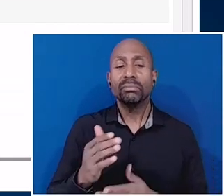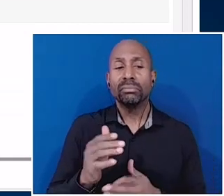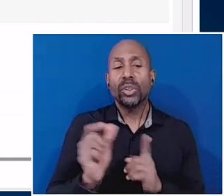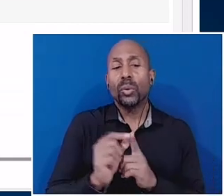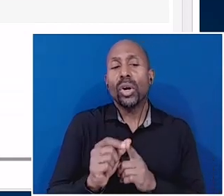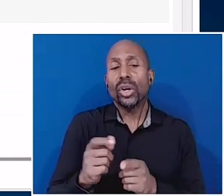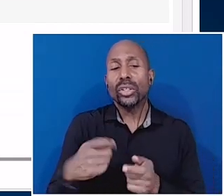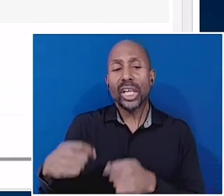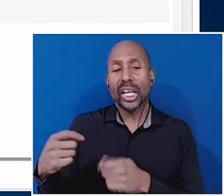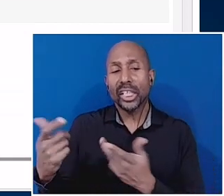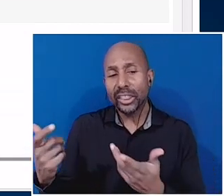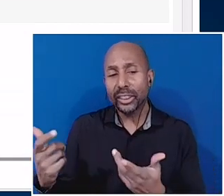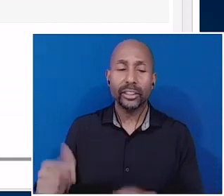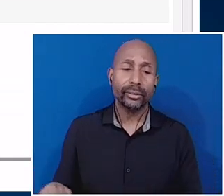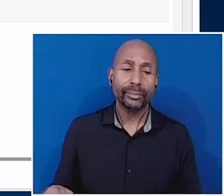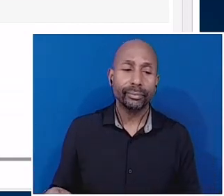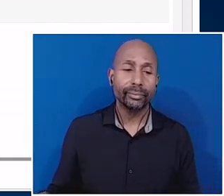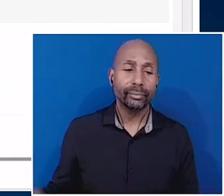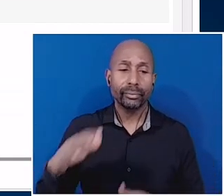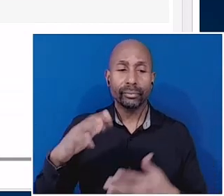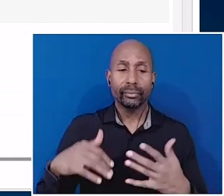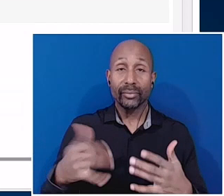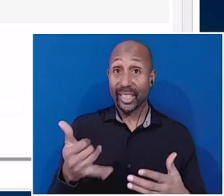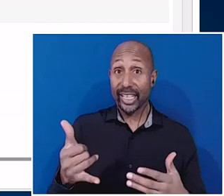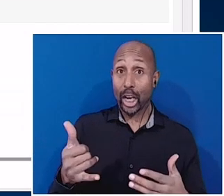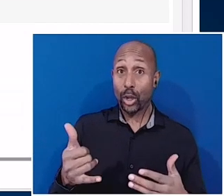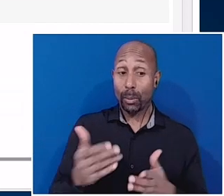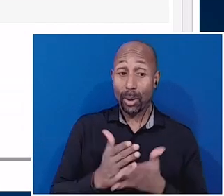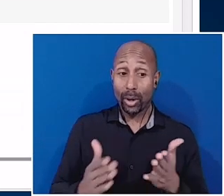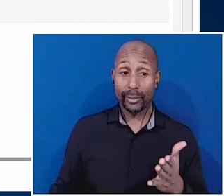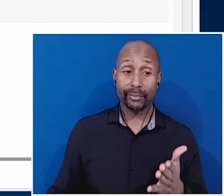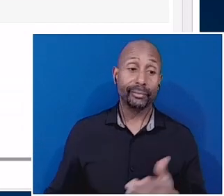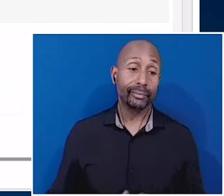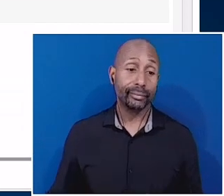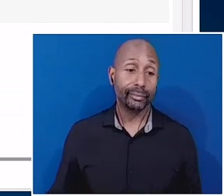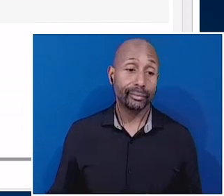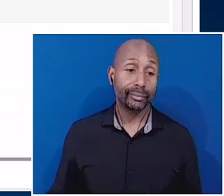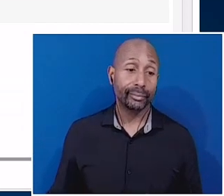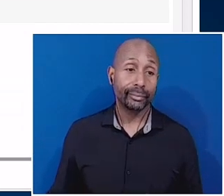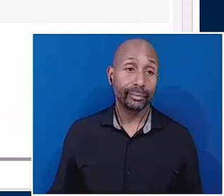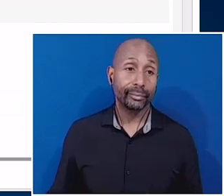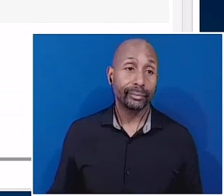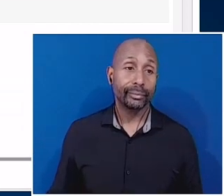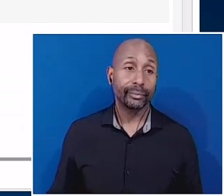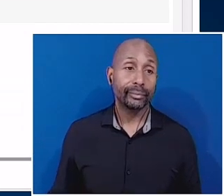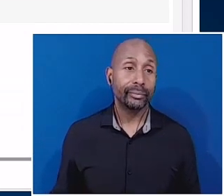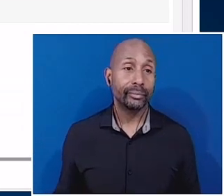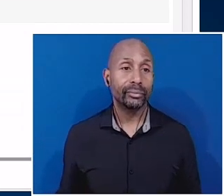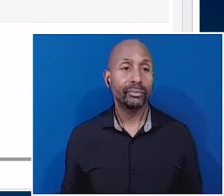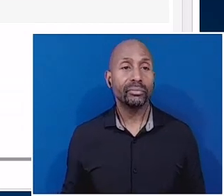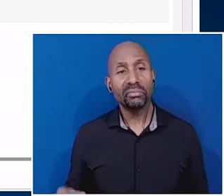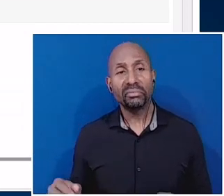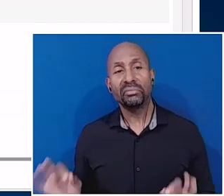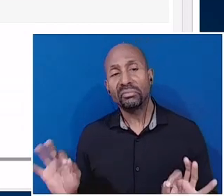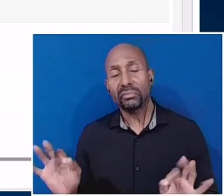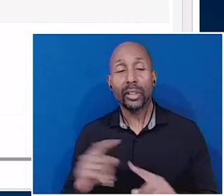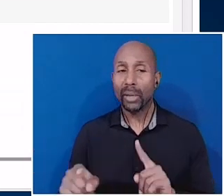significant. We're saying here that the agency must have an effective mechanism